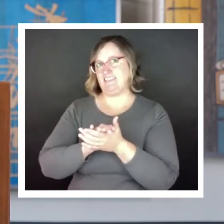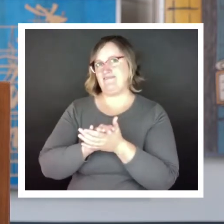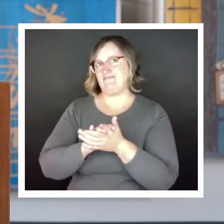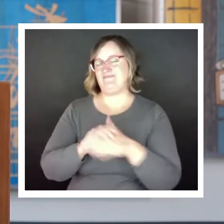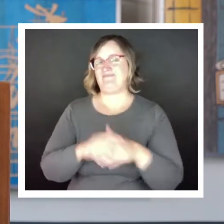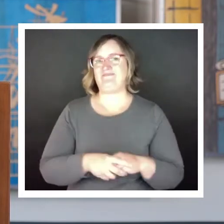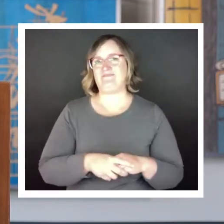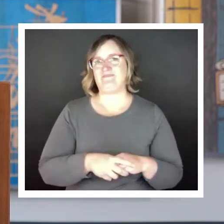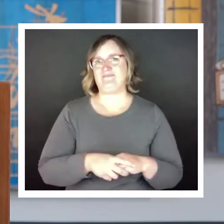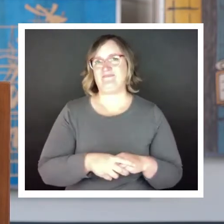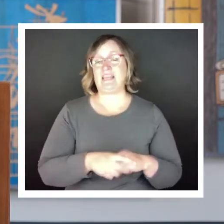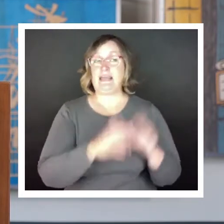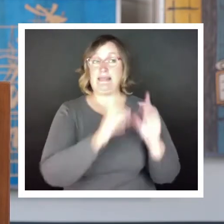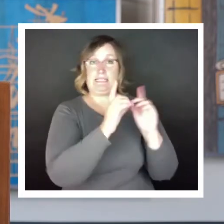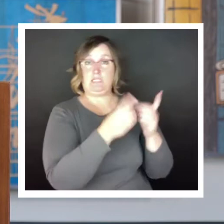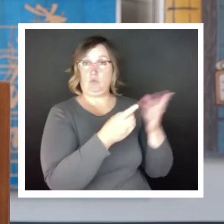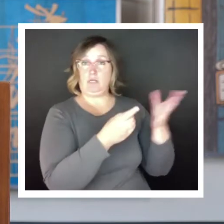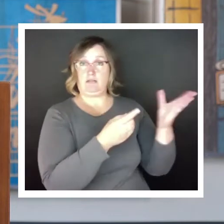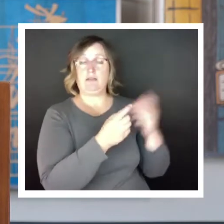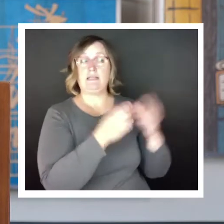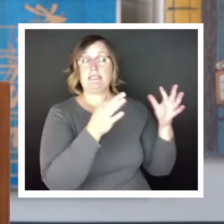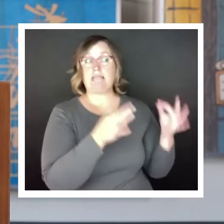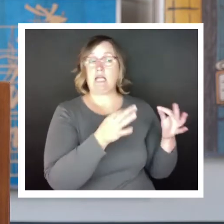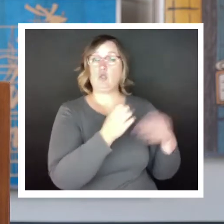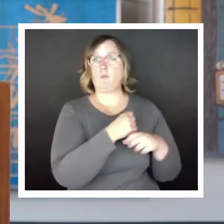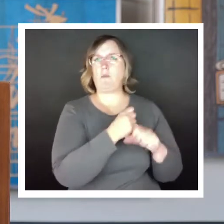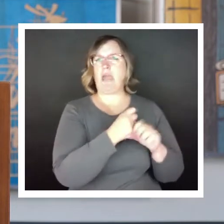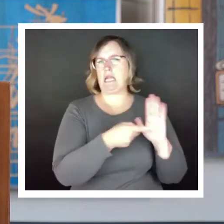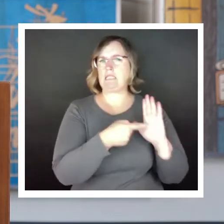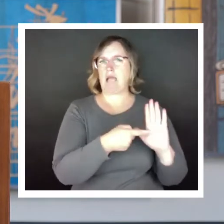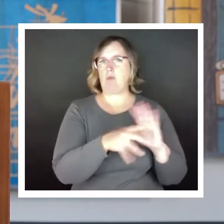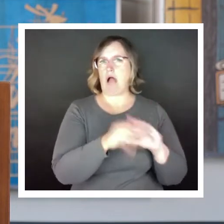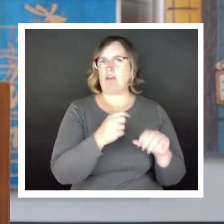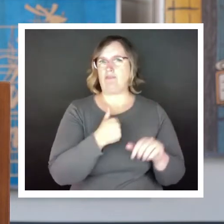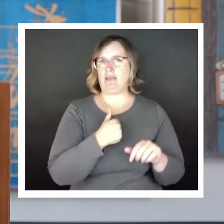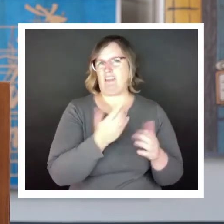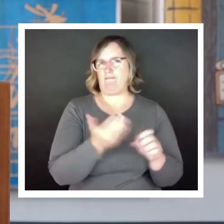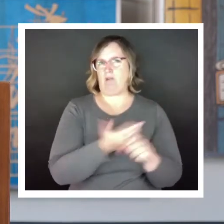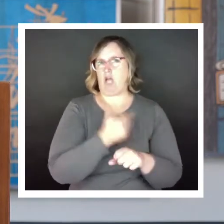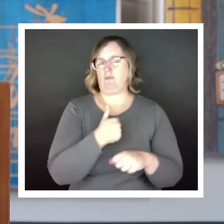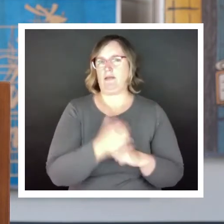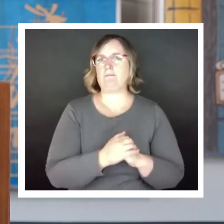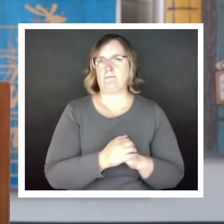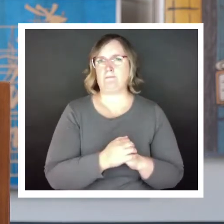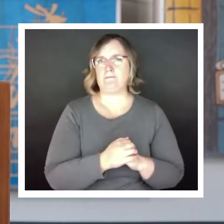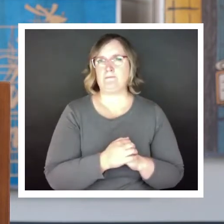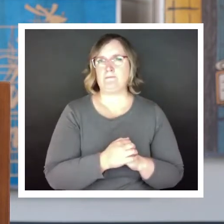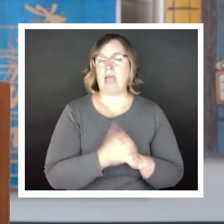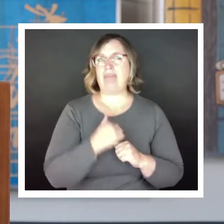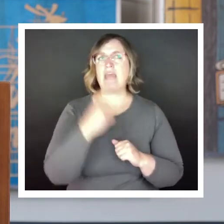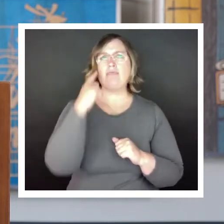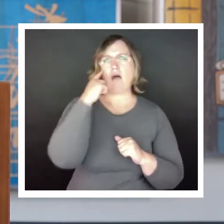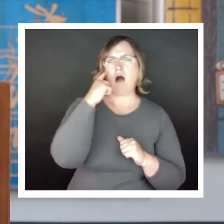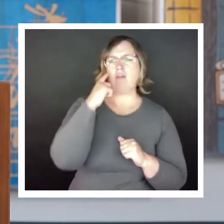The district decided to make an example out of me, they fired me. And they thought that would be the end of it.